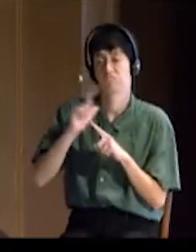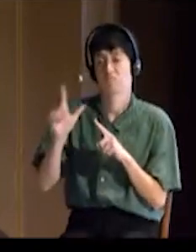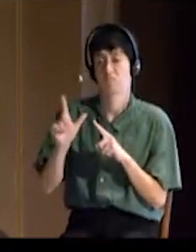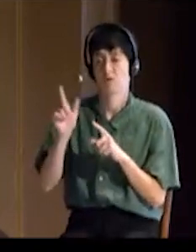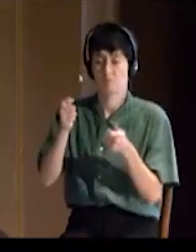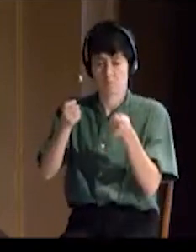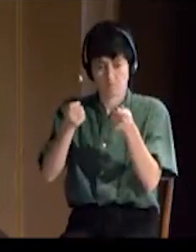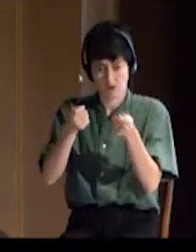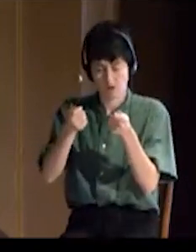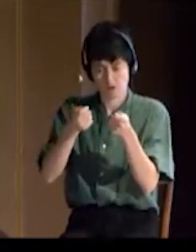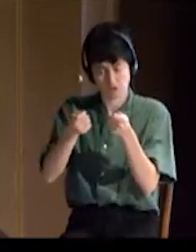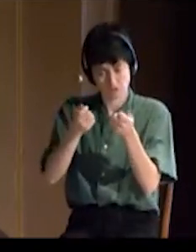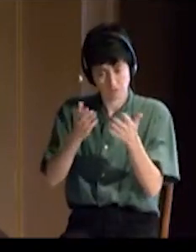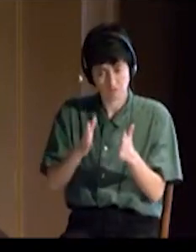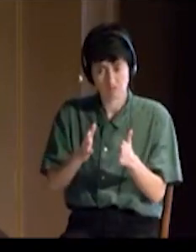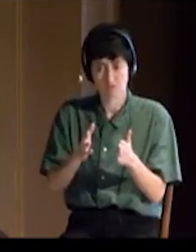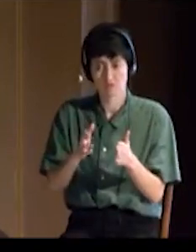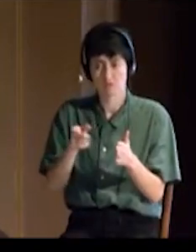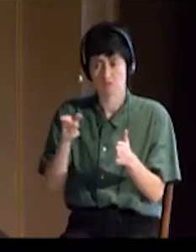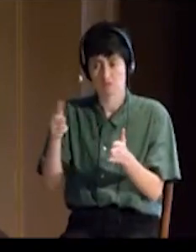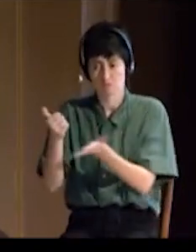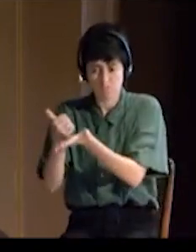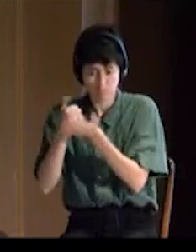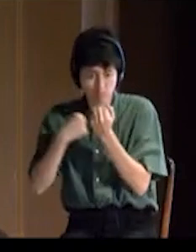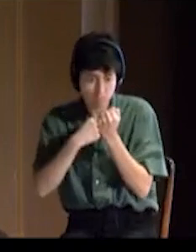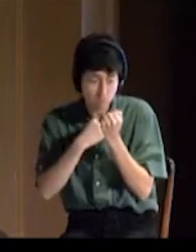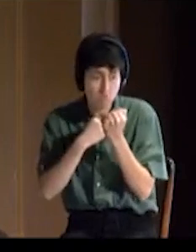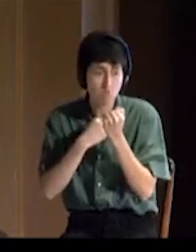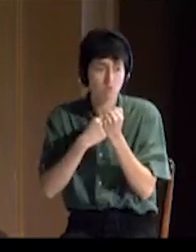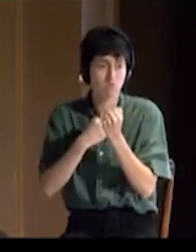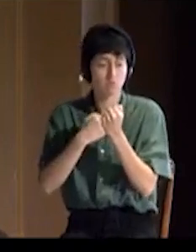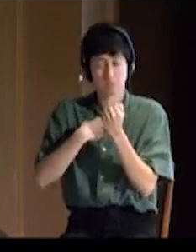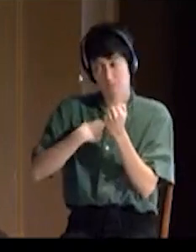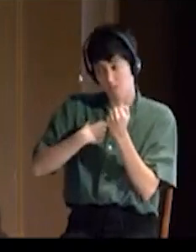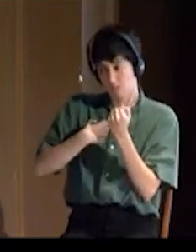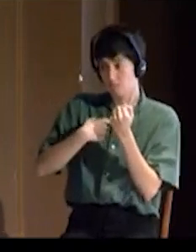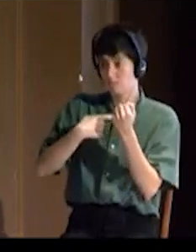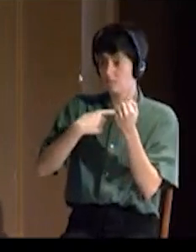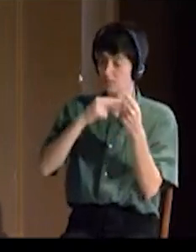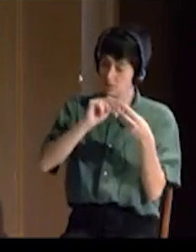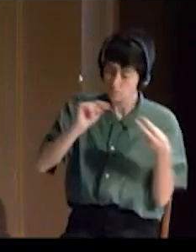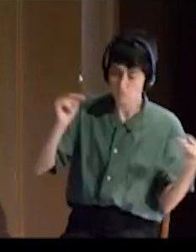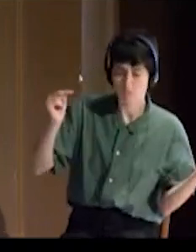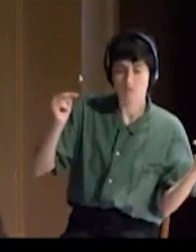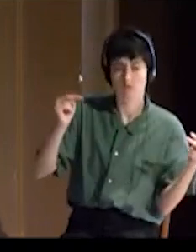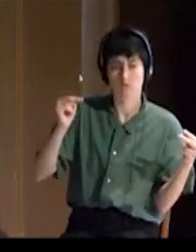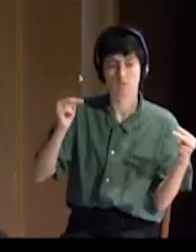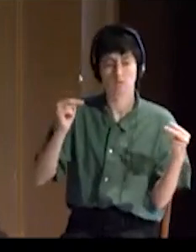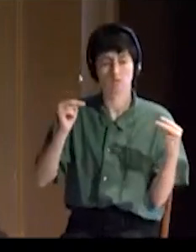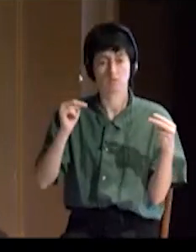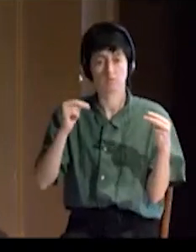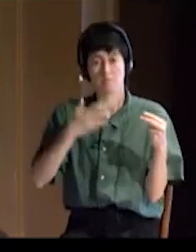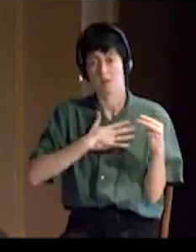and for a lot of other projects you know, very quickly. So you can have your data from start to finish